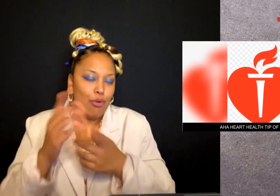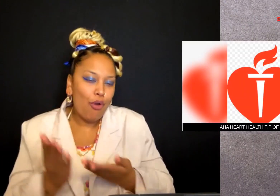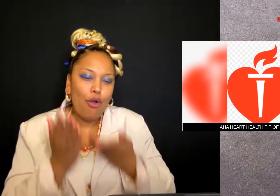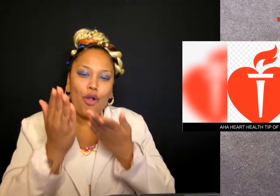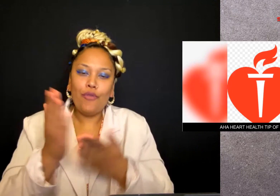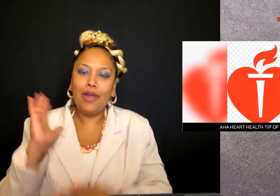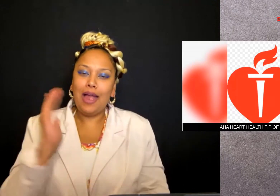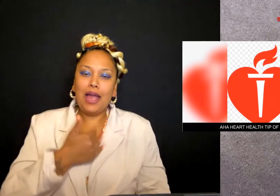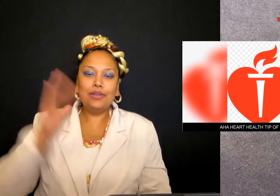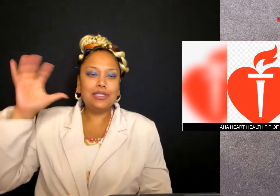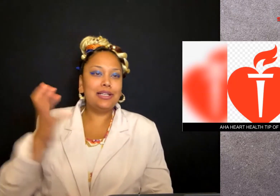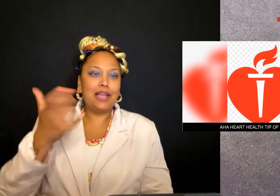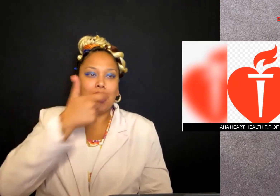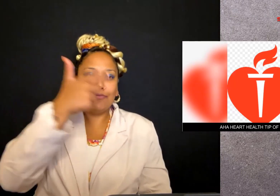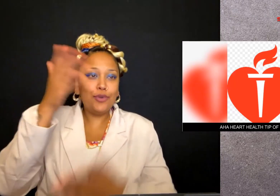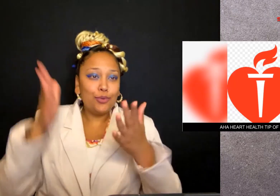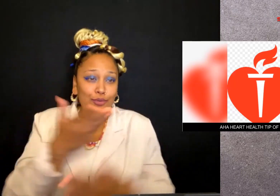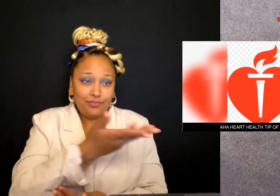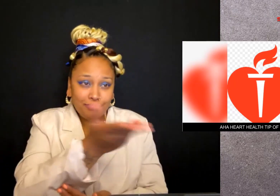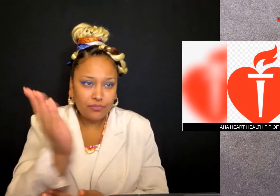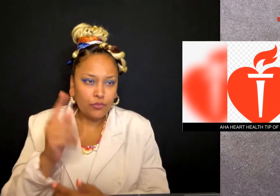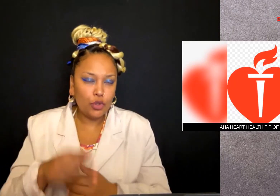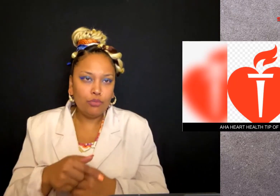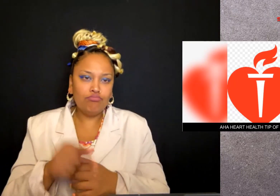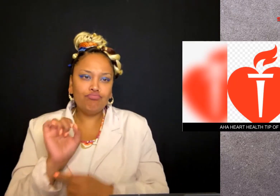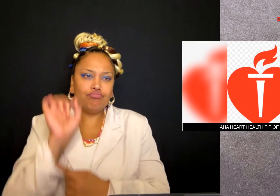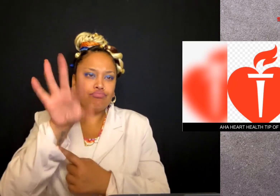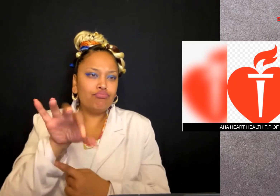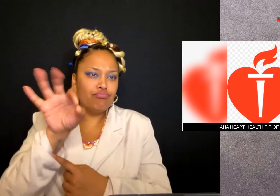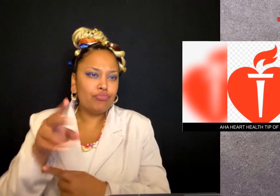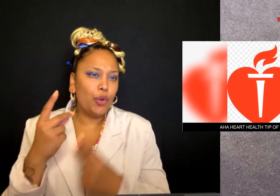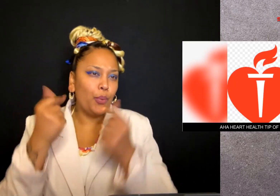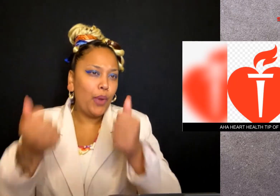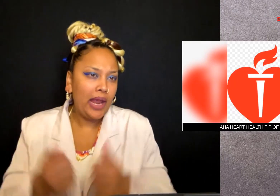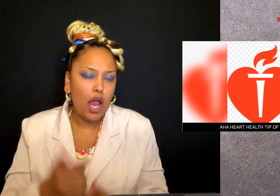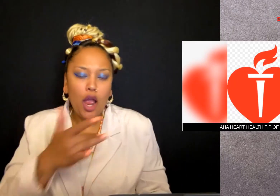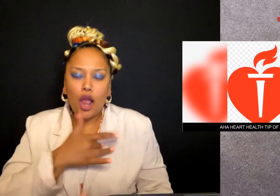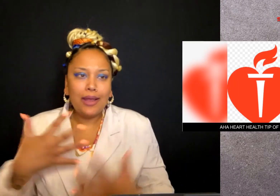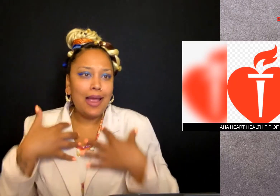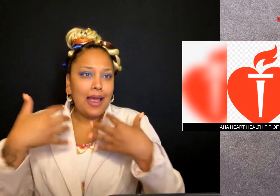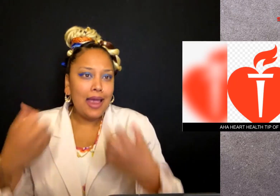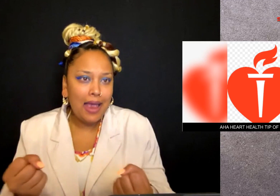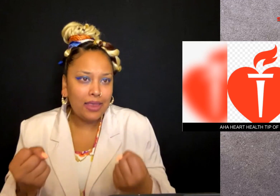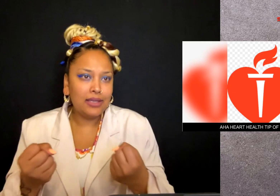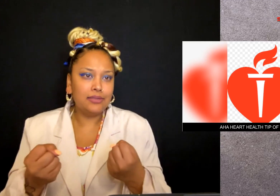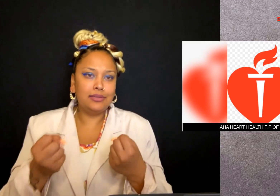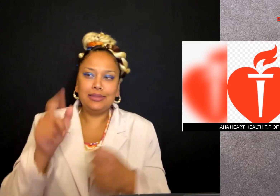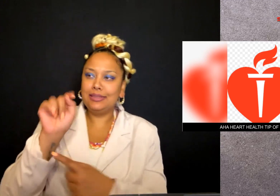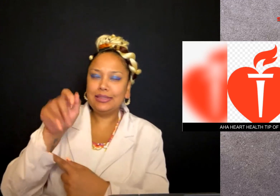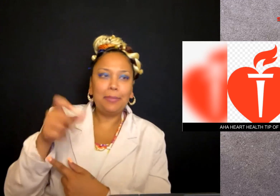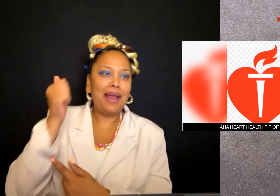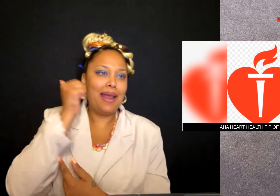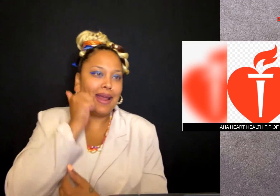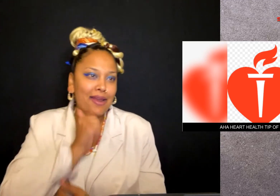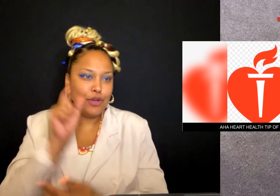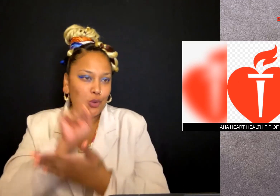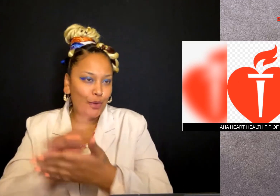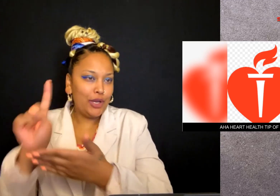Sign1News is partnering with the American Heart Association to offer our Sign1News viewers quick heart healthy tips every week